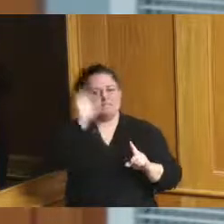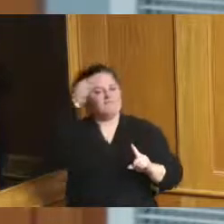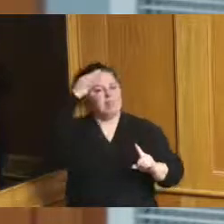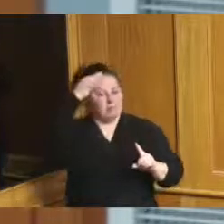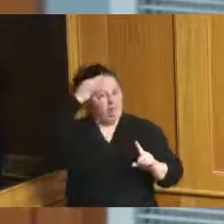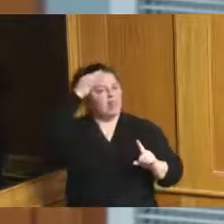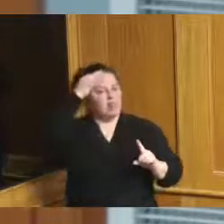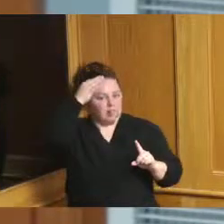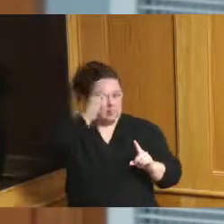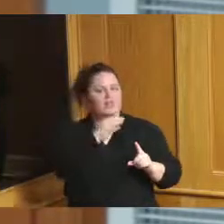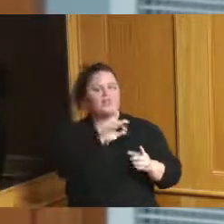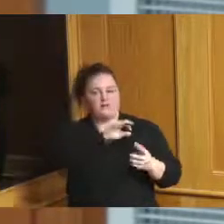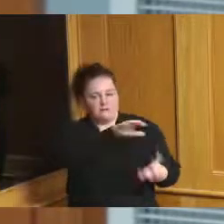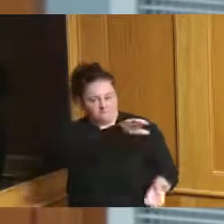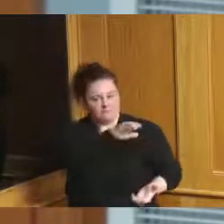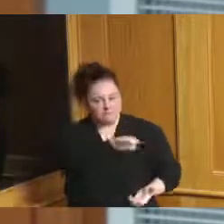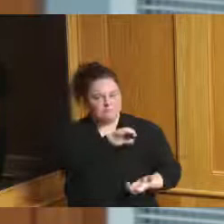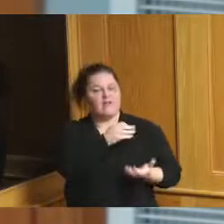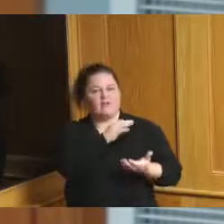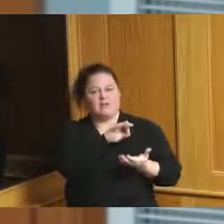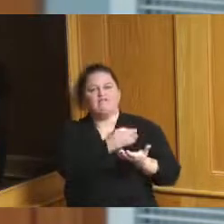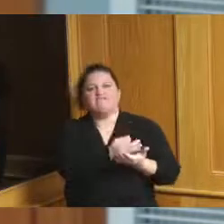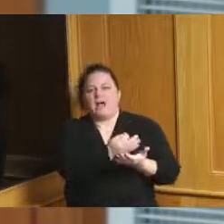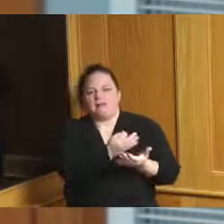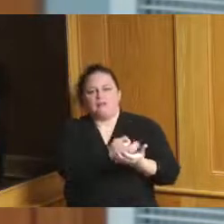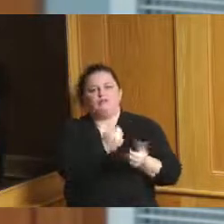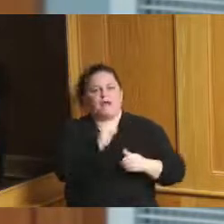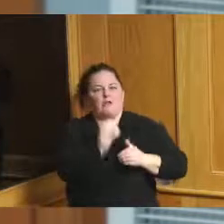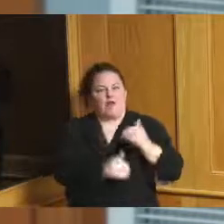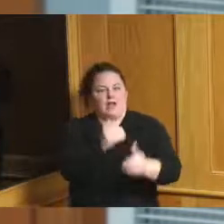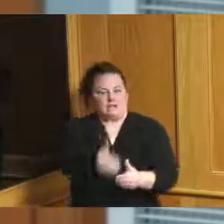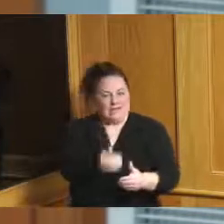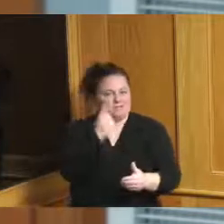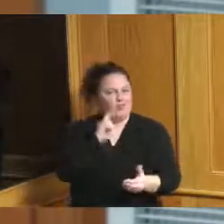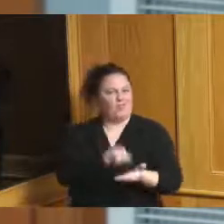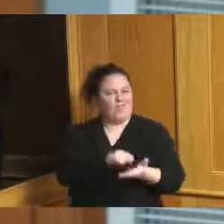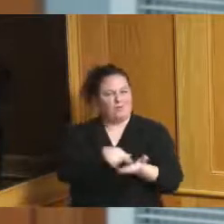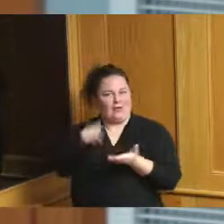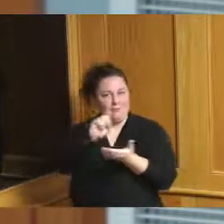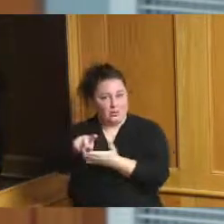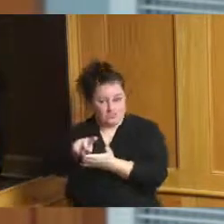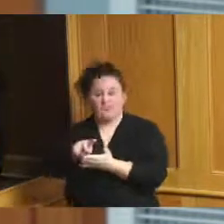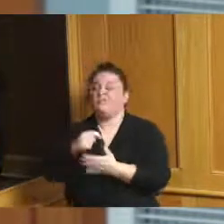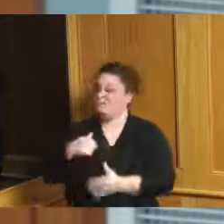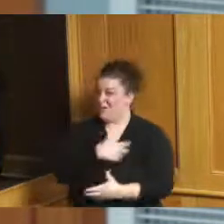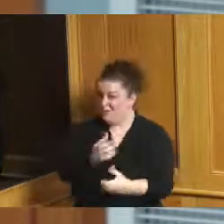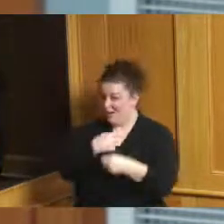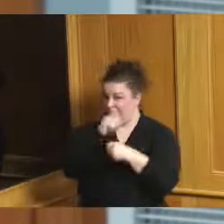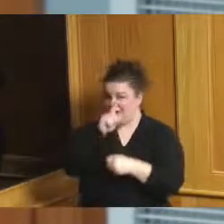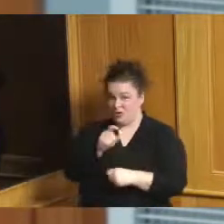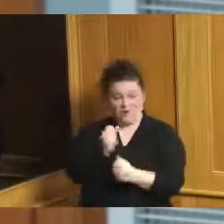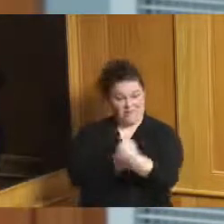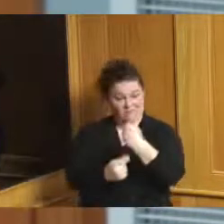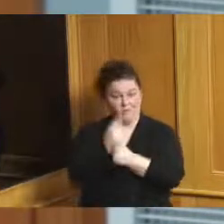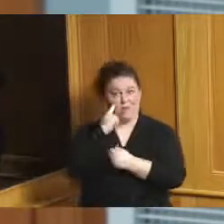weeks to process through all of that and get the reimbursement so we want to make sure everybody gets paid on the 29th so that's what the hazard payments are about I'm happy to talk about the